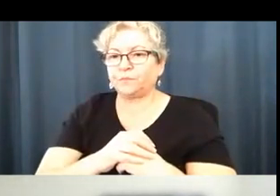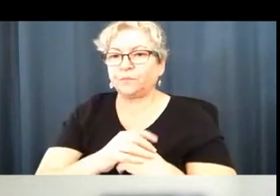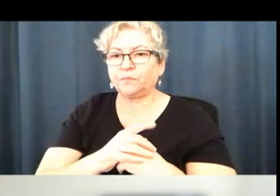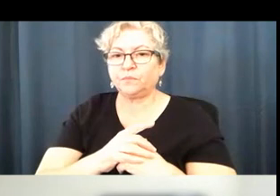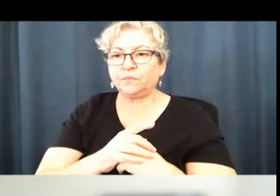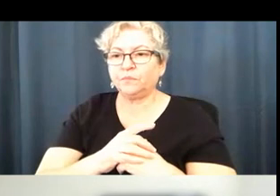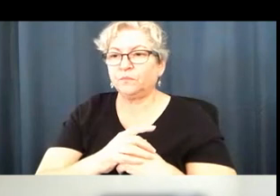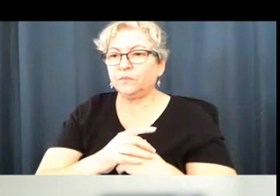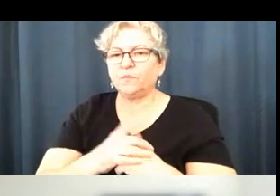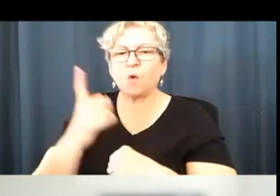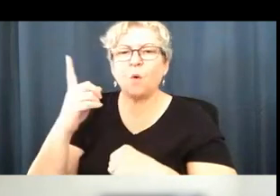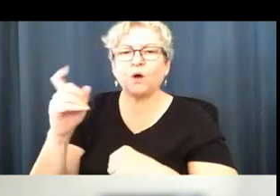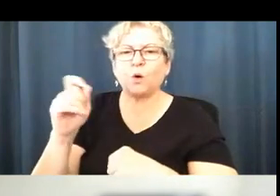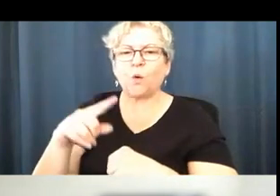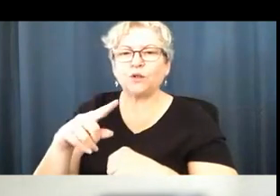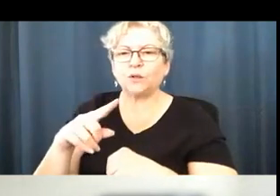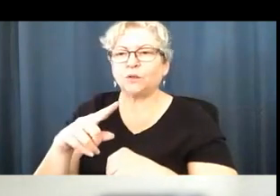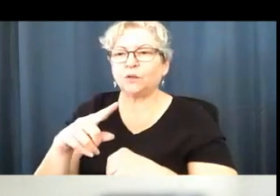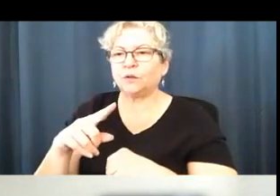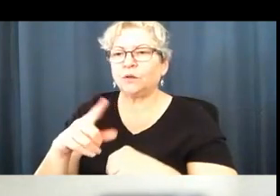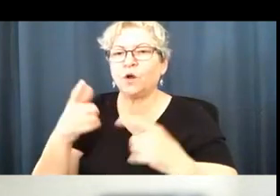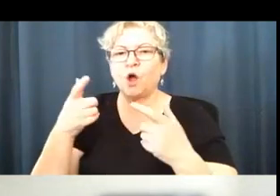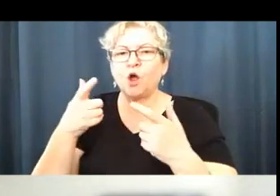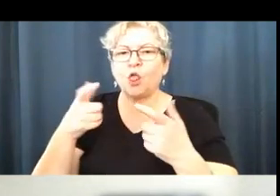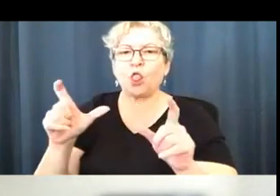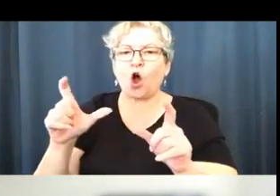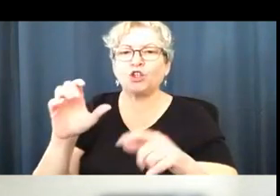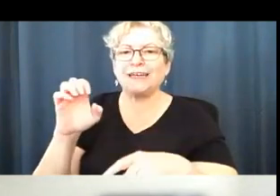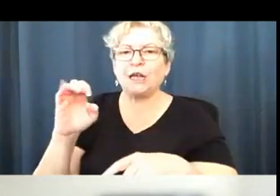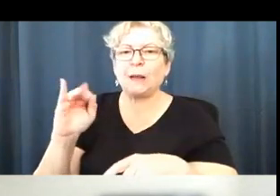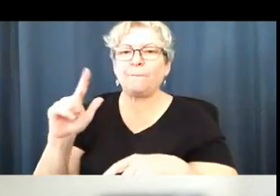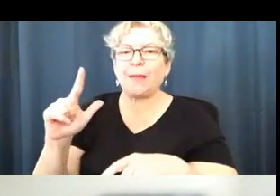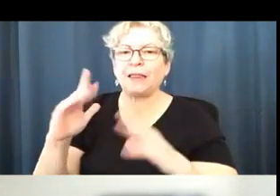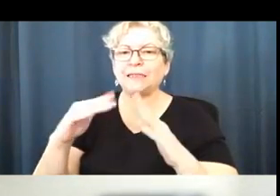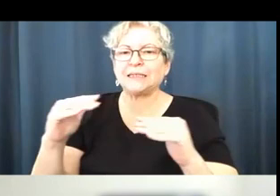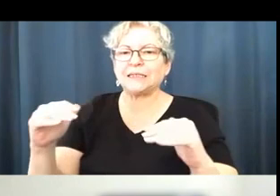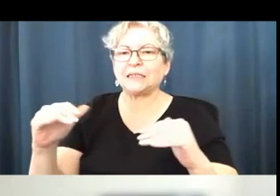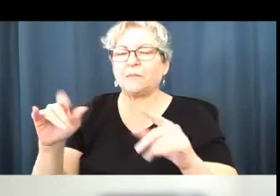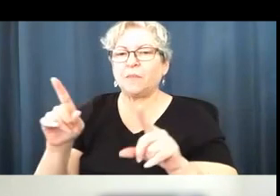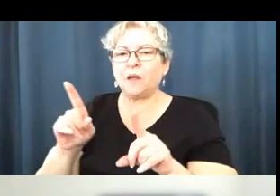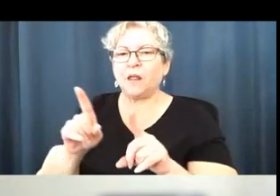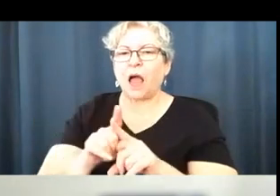So one of the questions here is, large email systems such as constant contact and Mailchimp